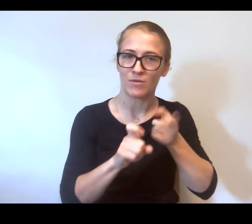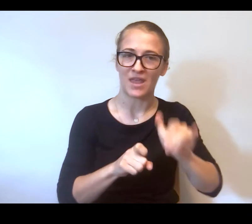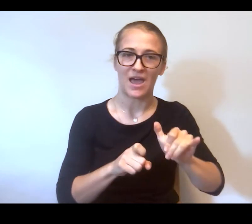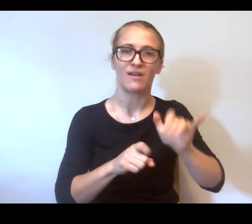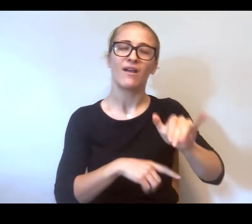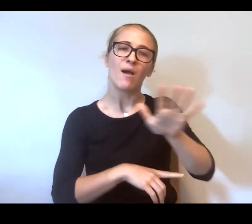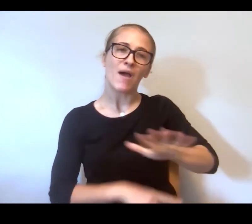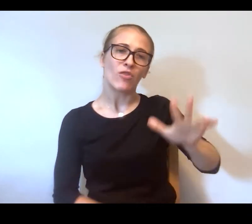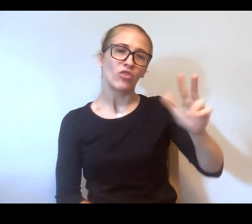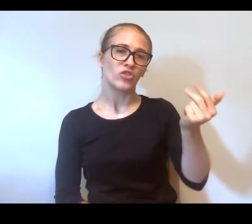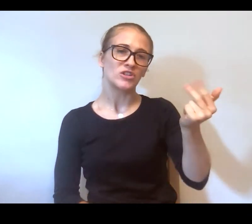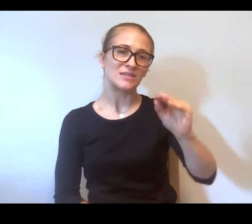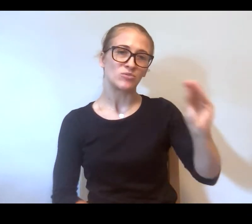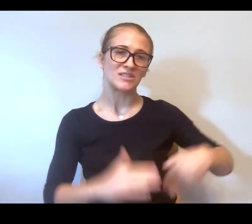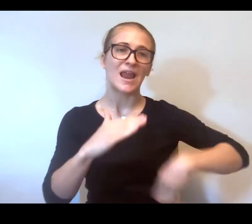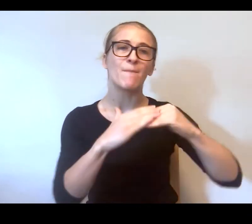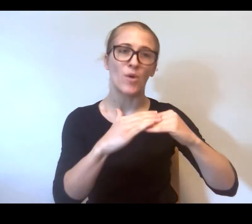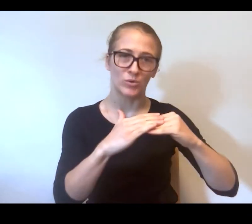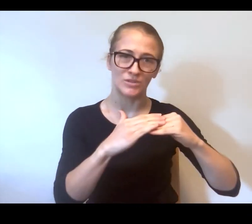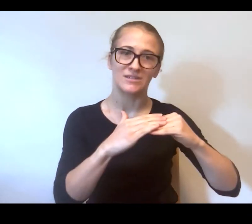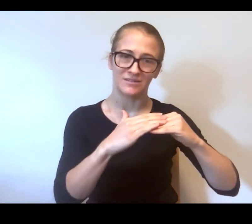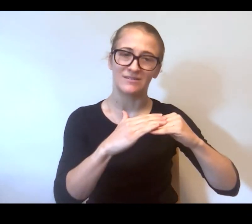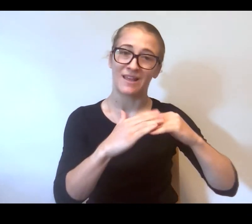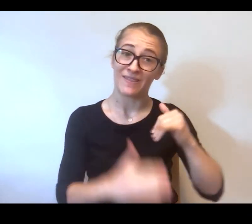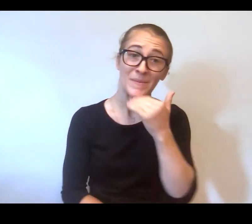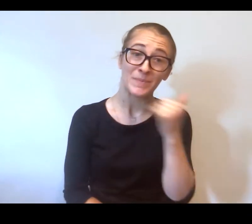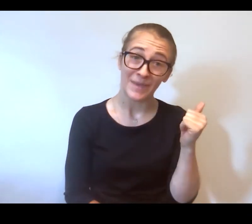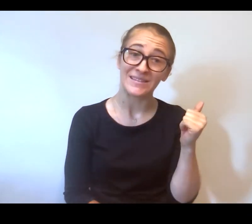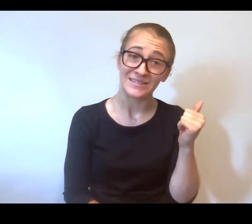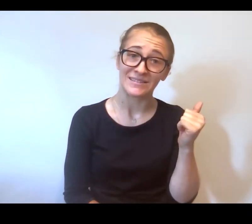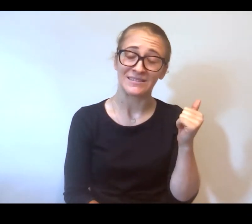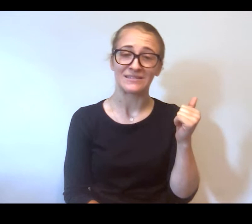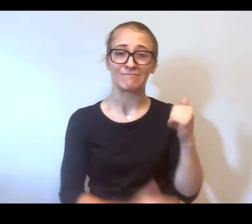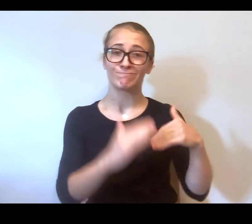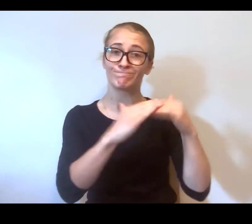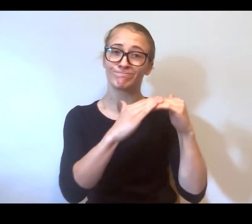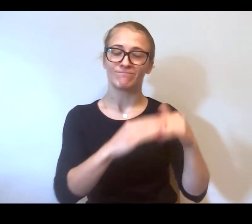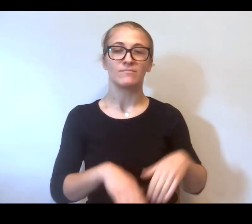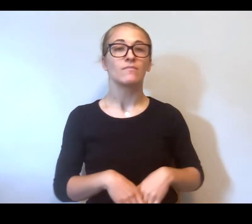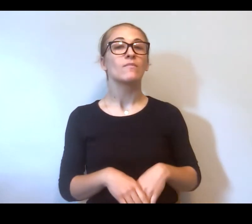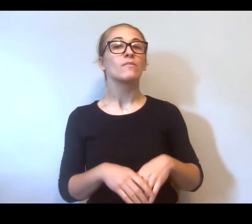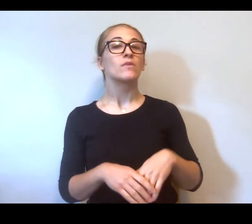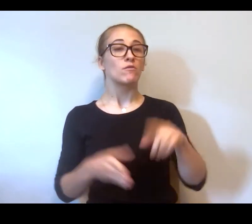that's like on my best days, right? And there is a statistics